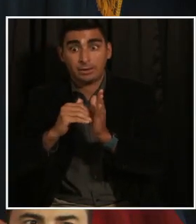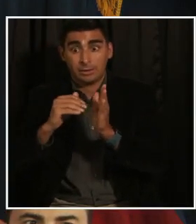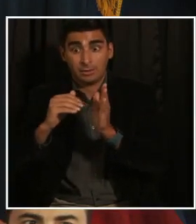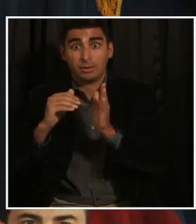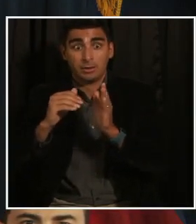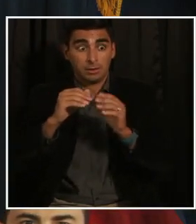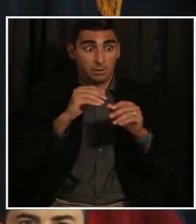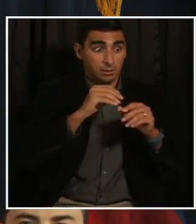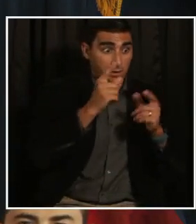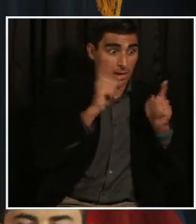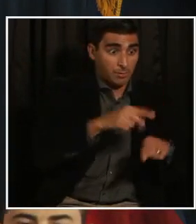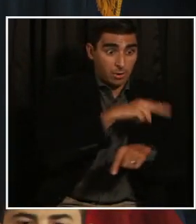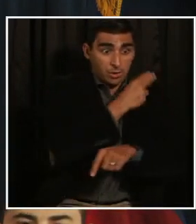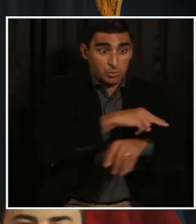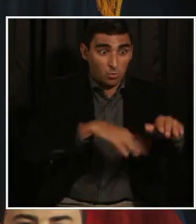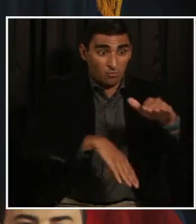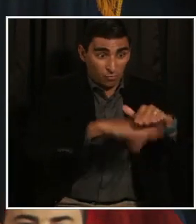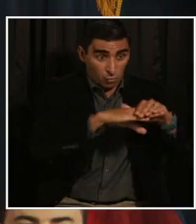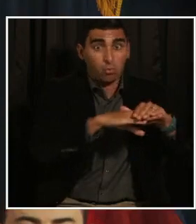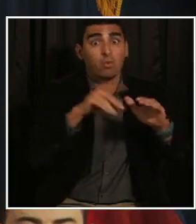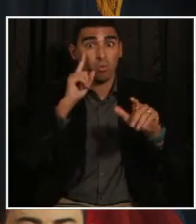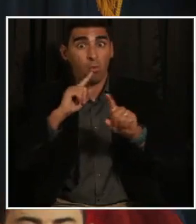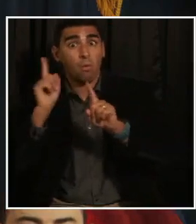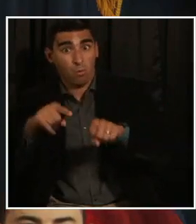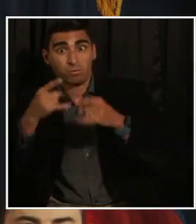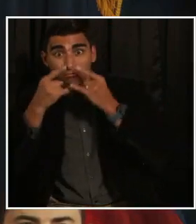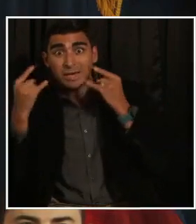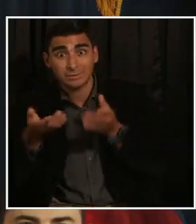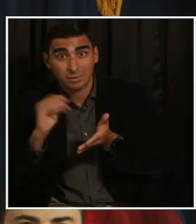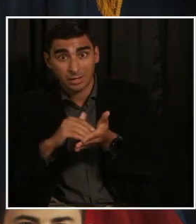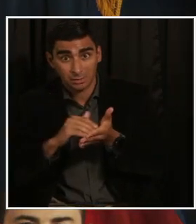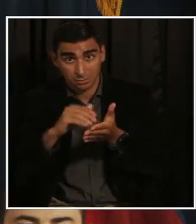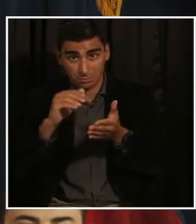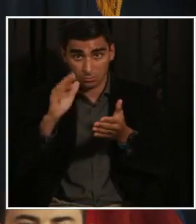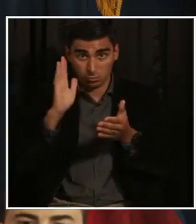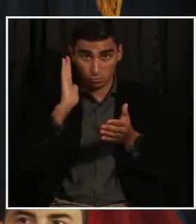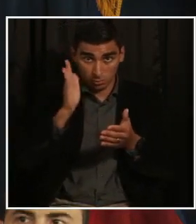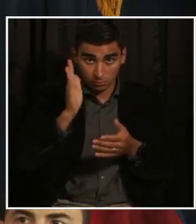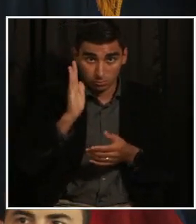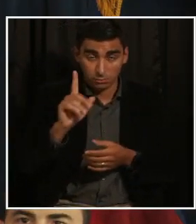that you and your team are thinking about in implementing a mask mandate anytime soon well